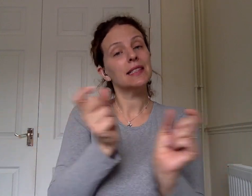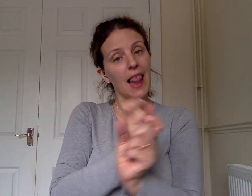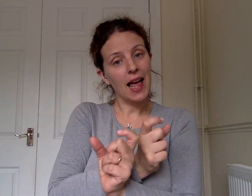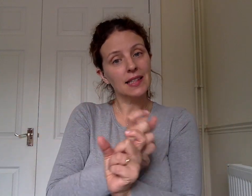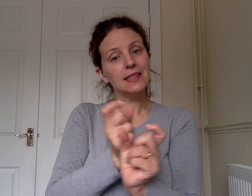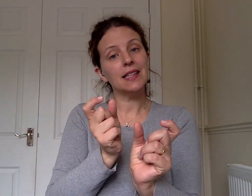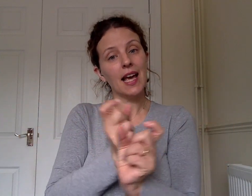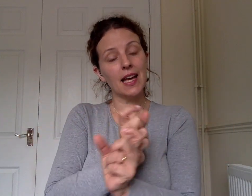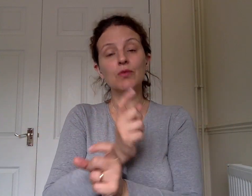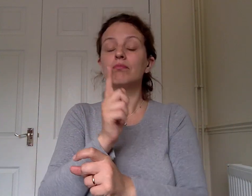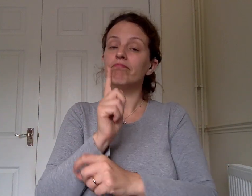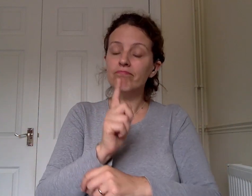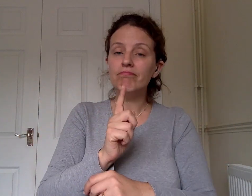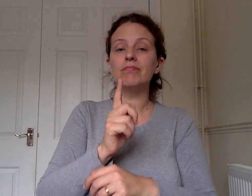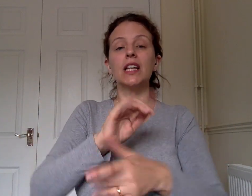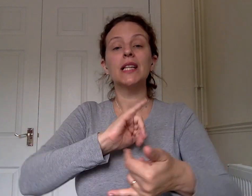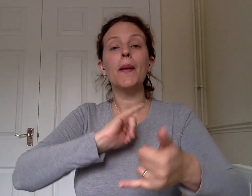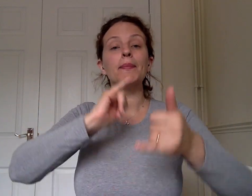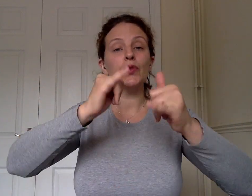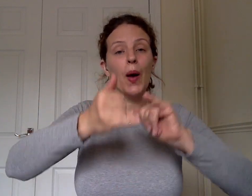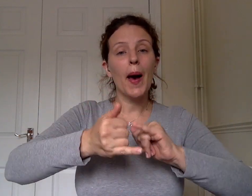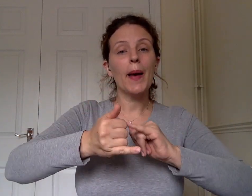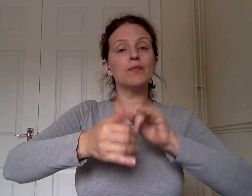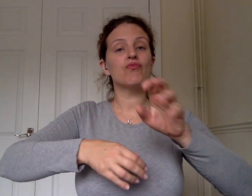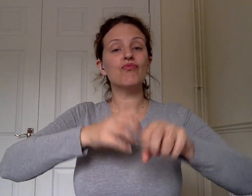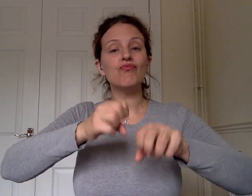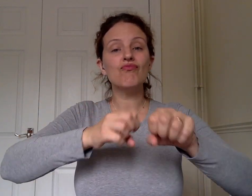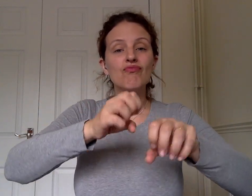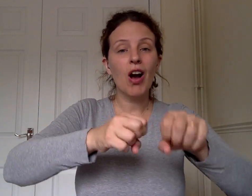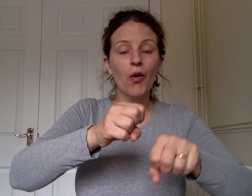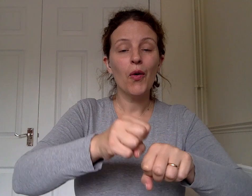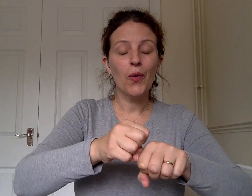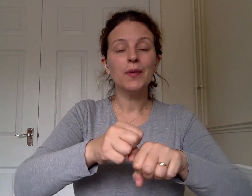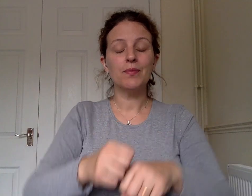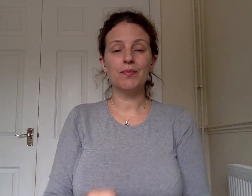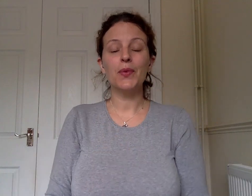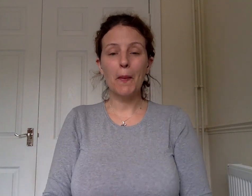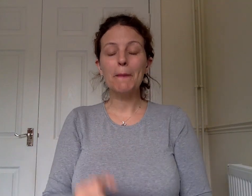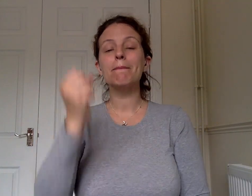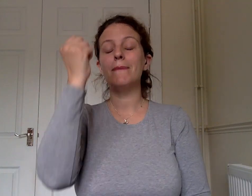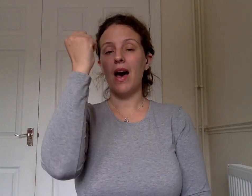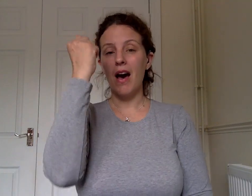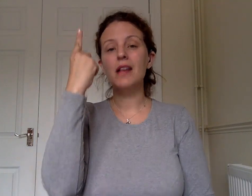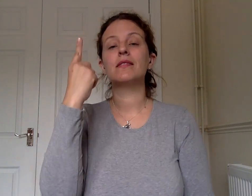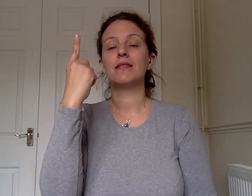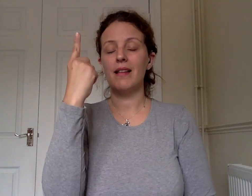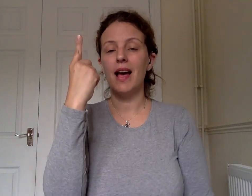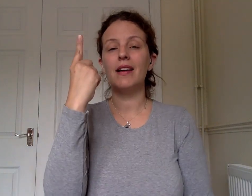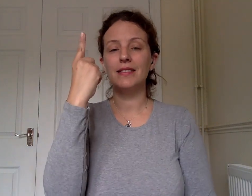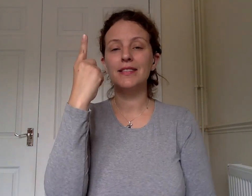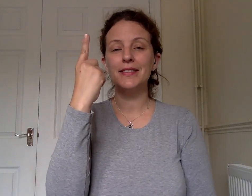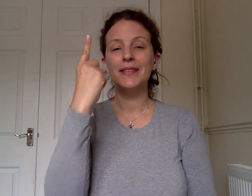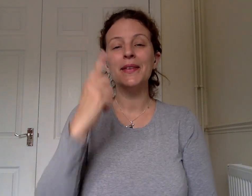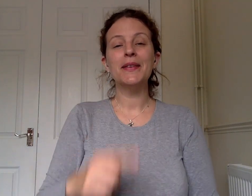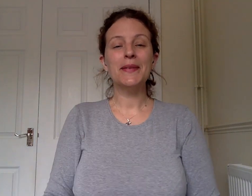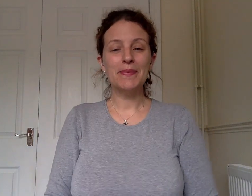I'm dyslexic so sometimes I struggle, so I understand.